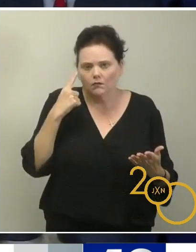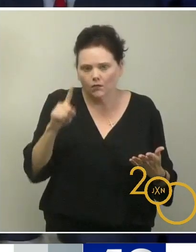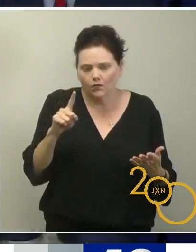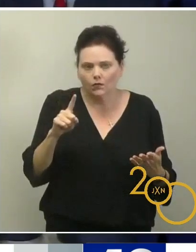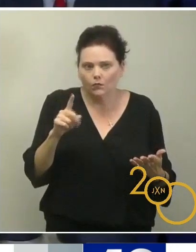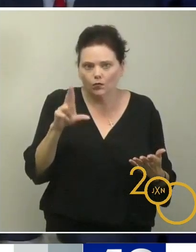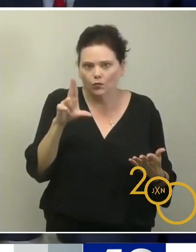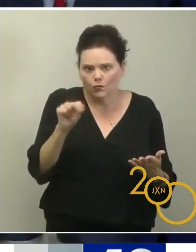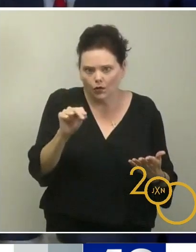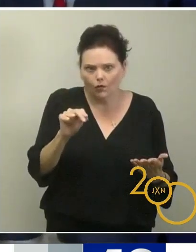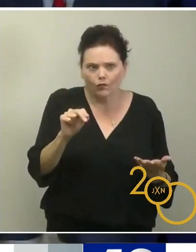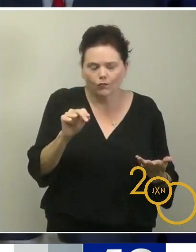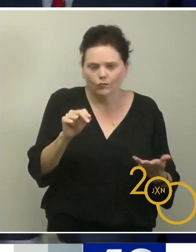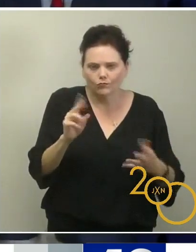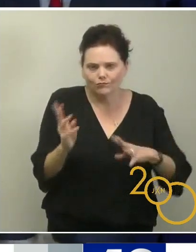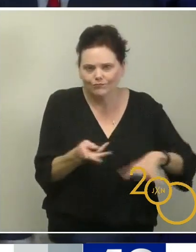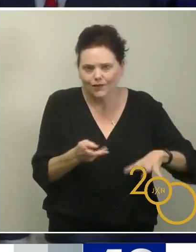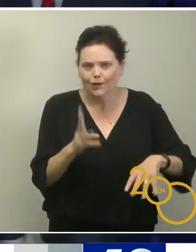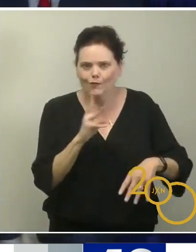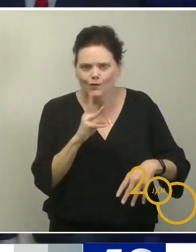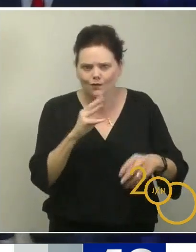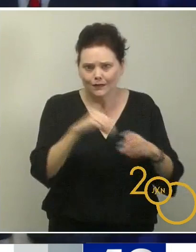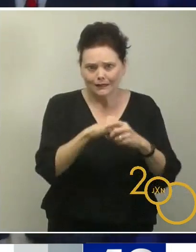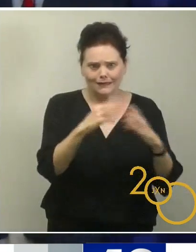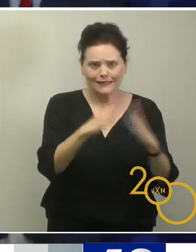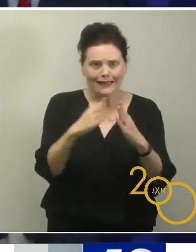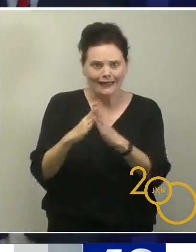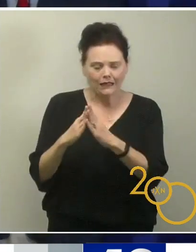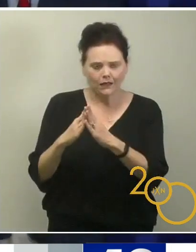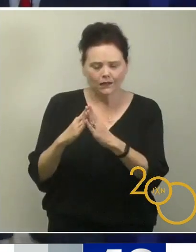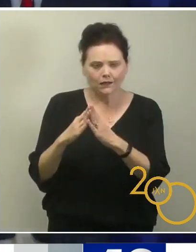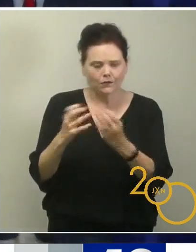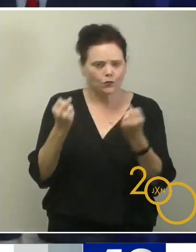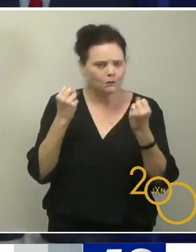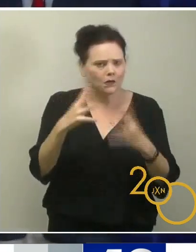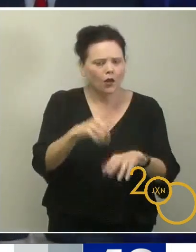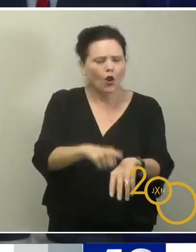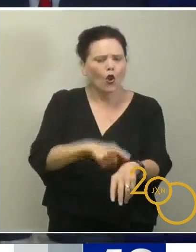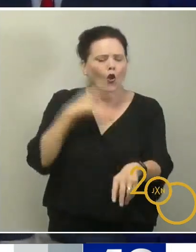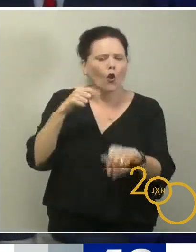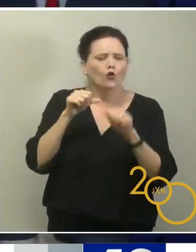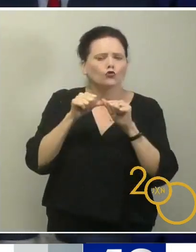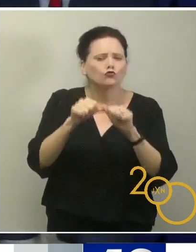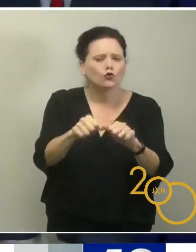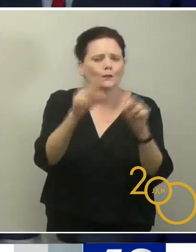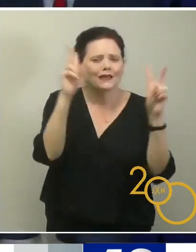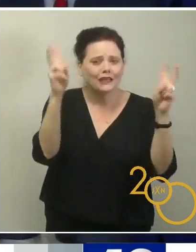CERTAINLY APPRECIATE THEIR CONCERN. WHAT WE ARE FOCUSED ON RIGHT NOW IS THE IMMEDIATE CRISIS AT HAND. THAT IS THE POTENTIAL AND THE LIKELIHOOD FOR A LACK OF